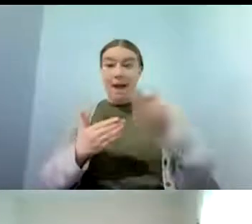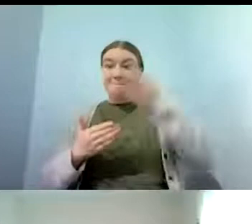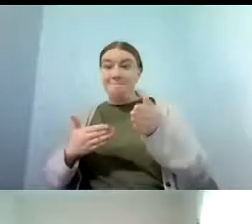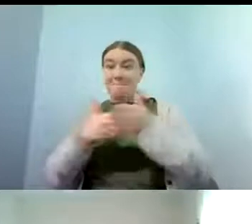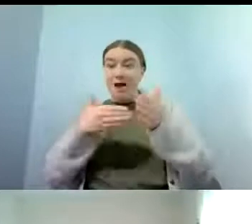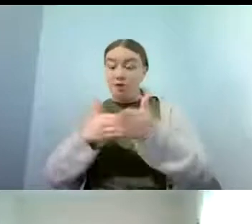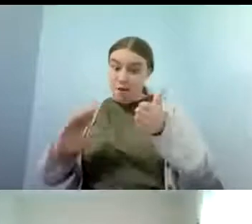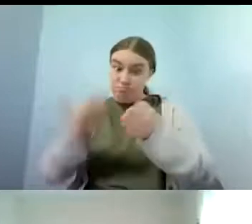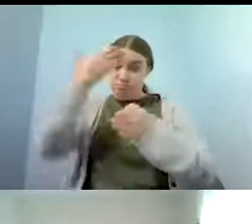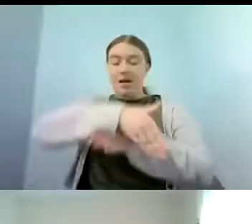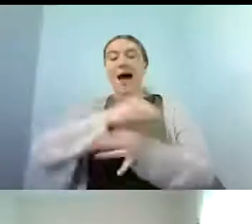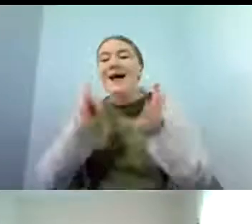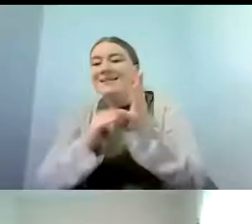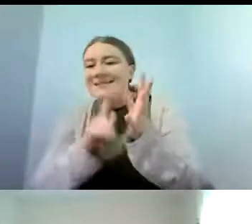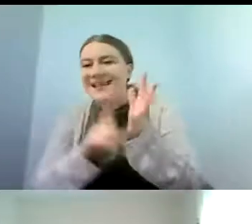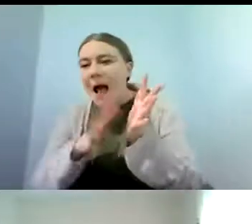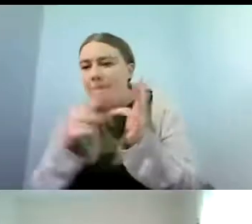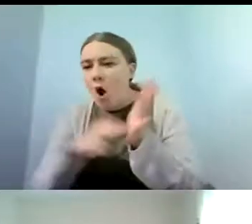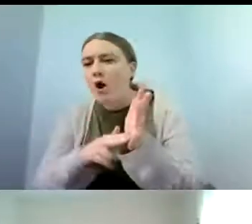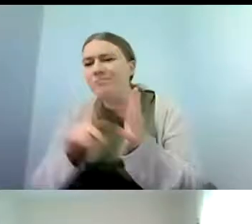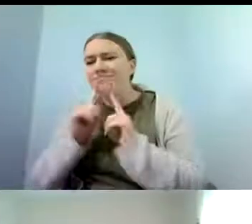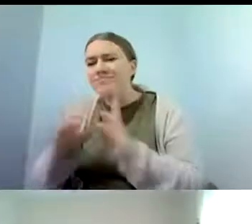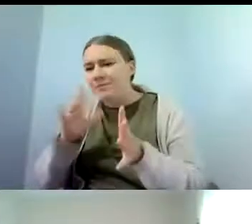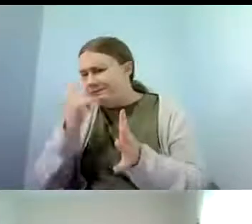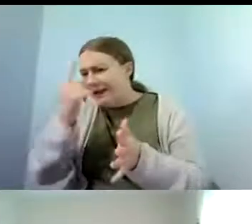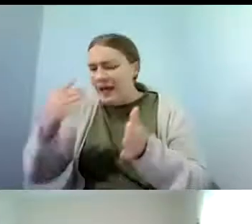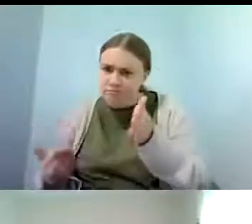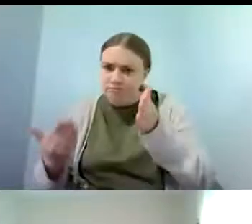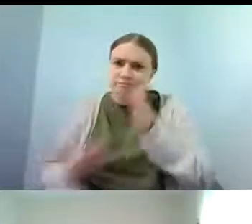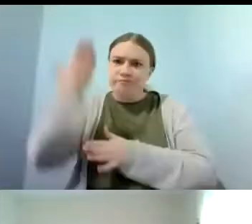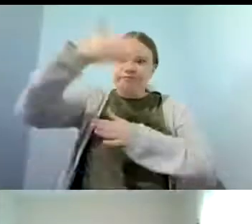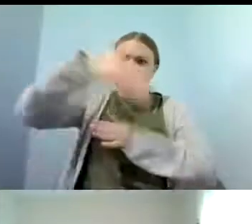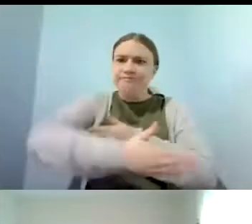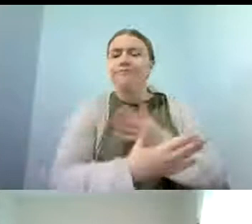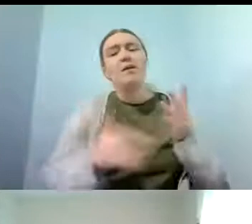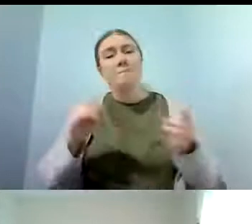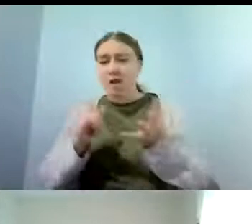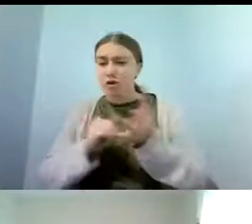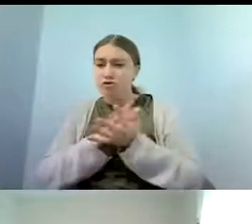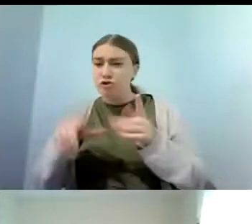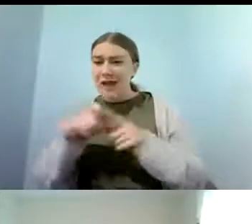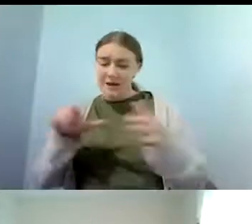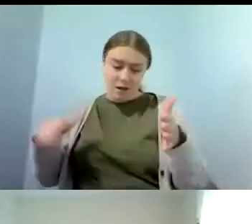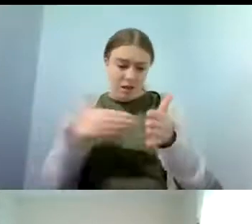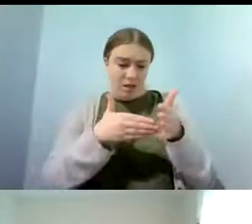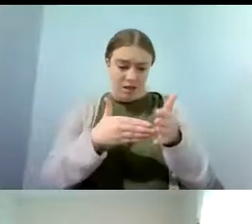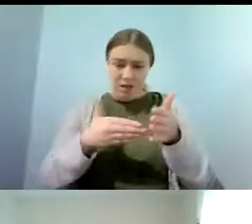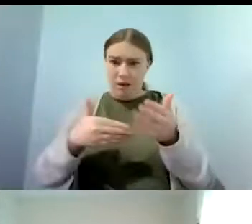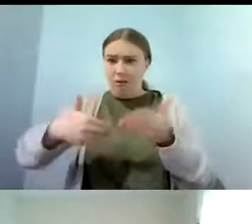salmon which can can leap and what this meant was that the weirs caused a huge problem for shad